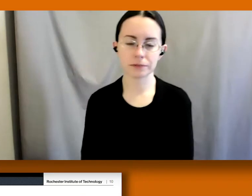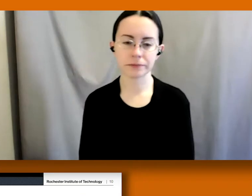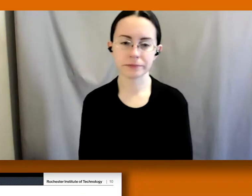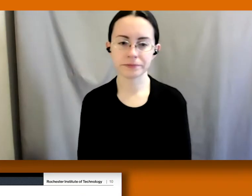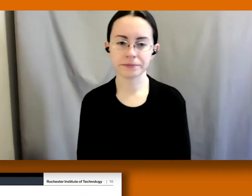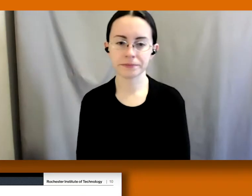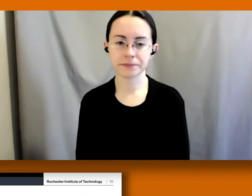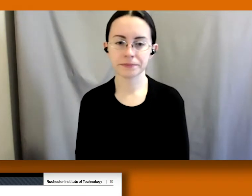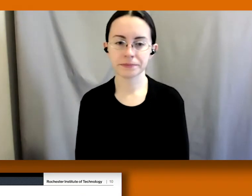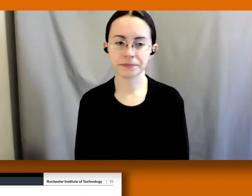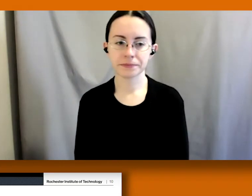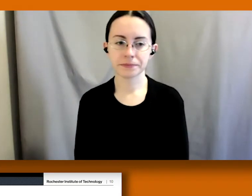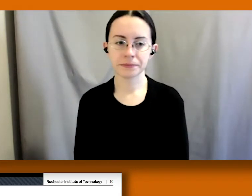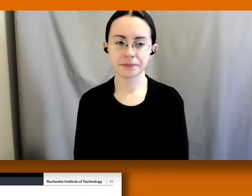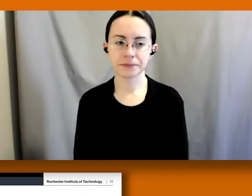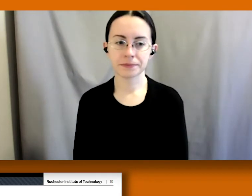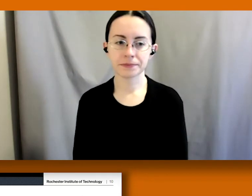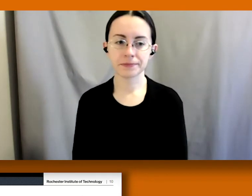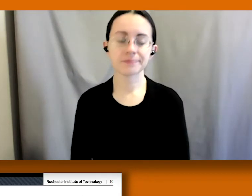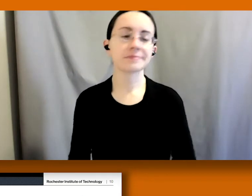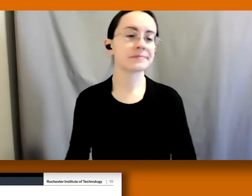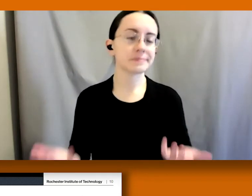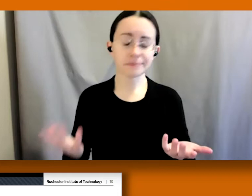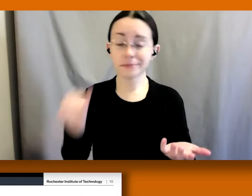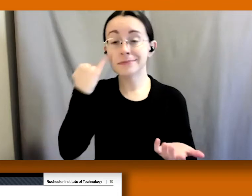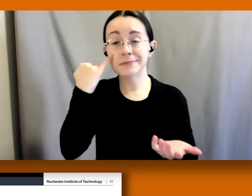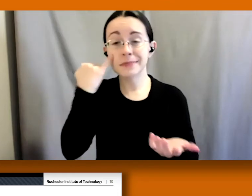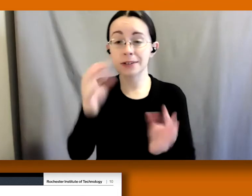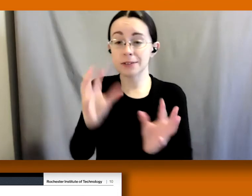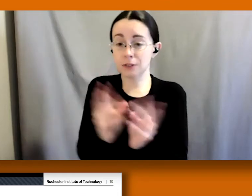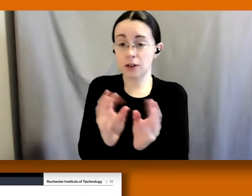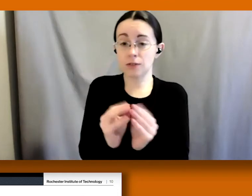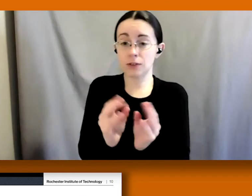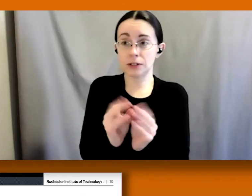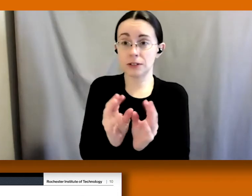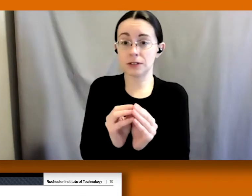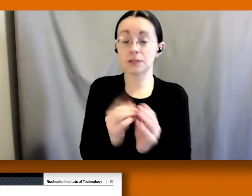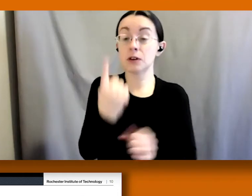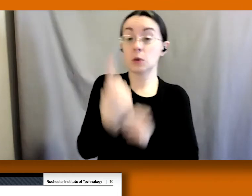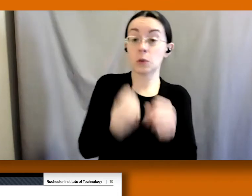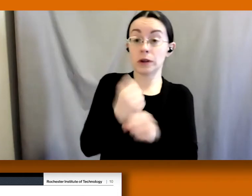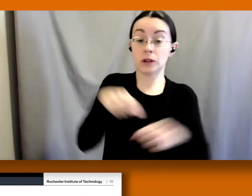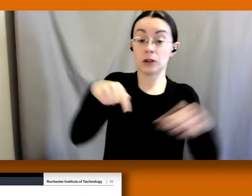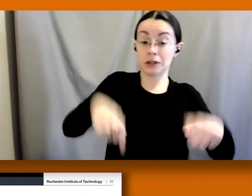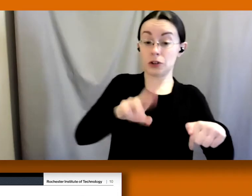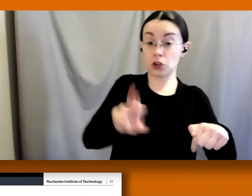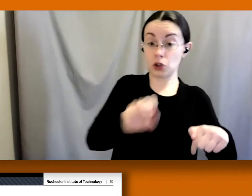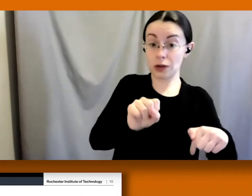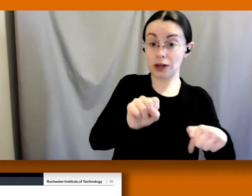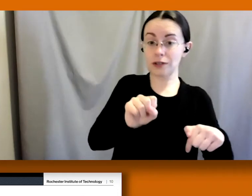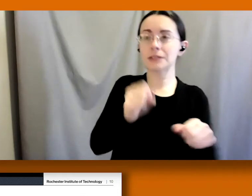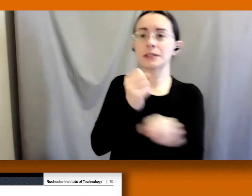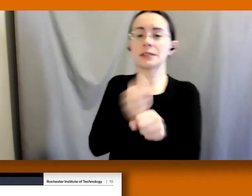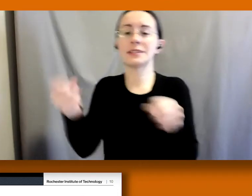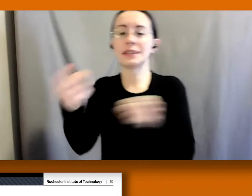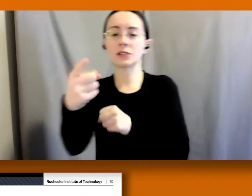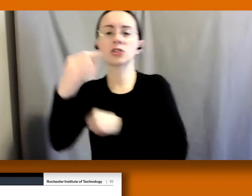You might also have a conference that one year is hosted in the US and another year is hosted internationally.